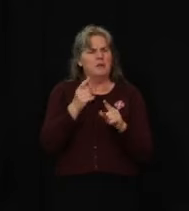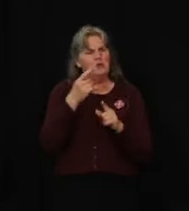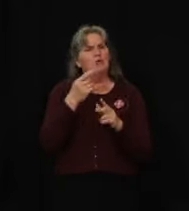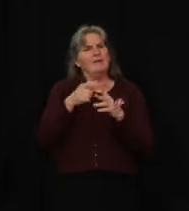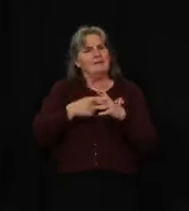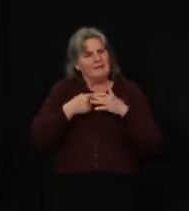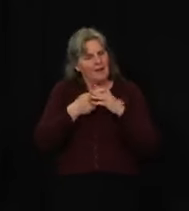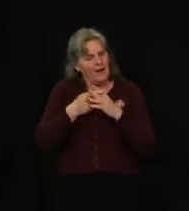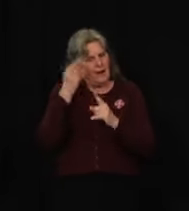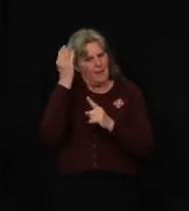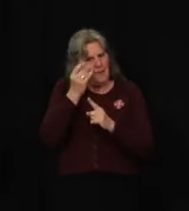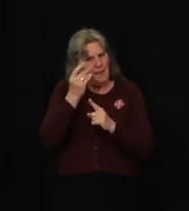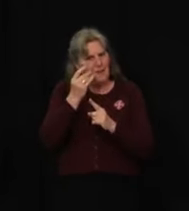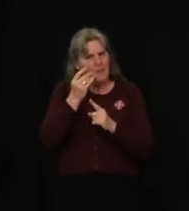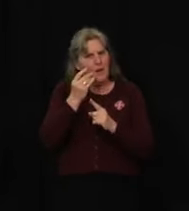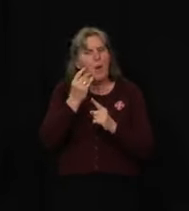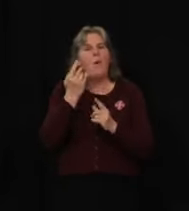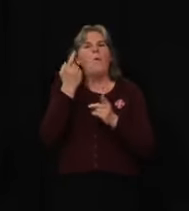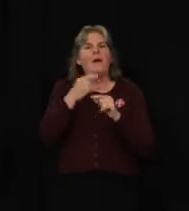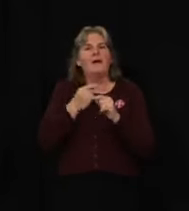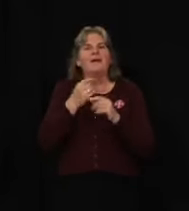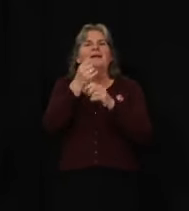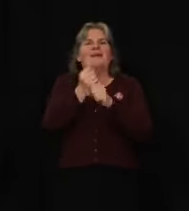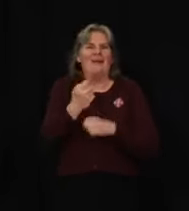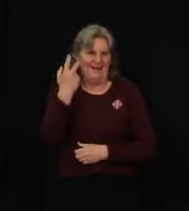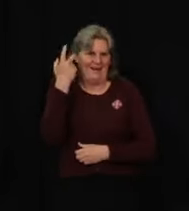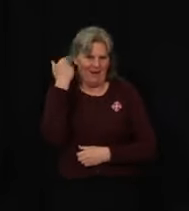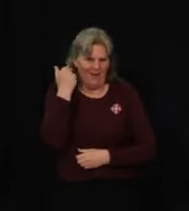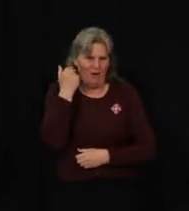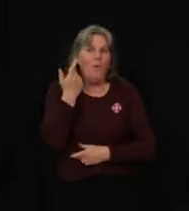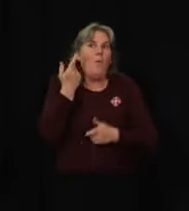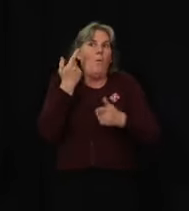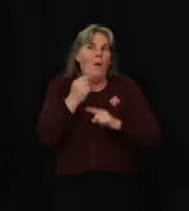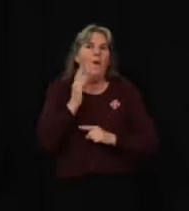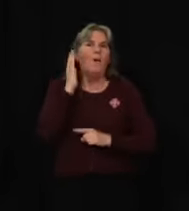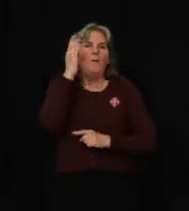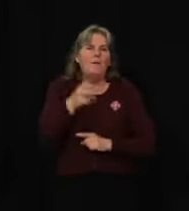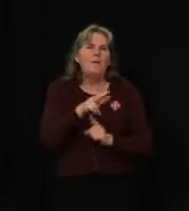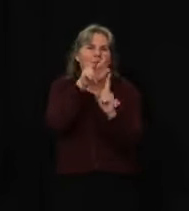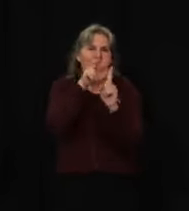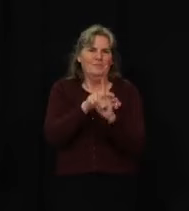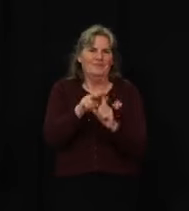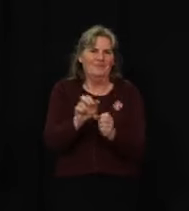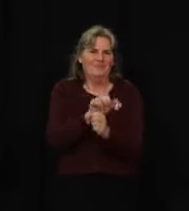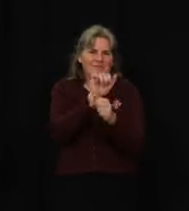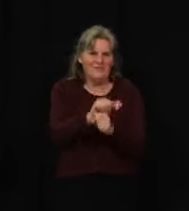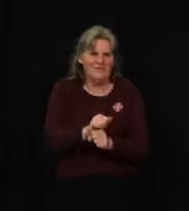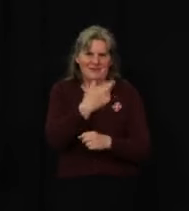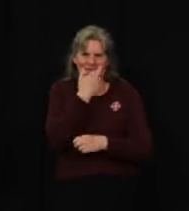reopen. We are now in phase I but actual opening is a few short steps